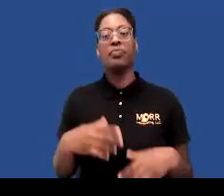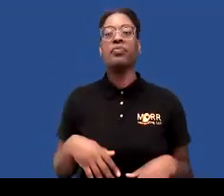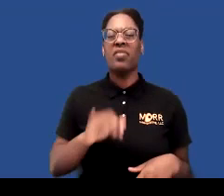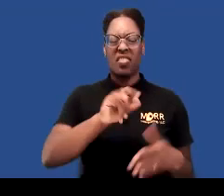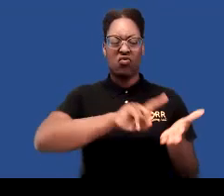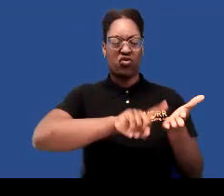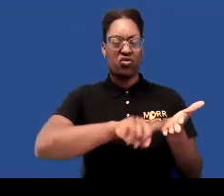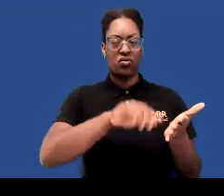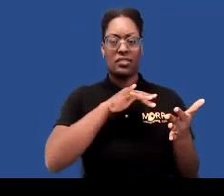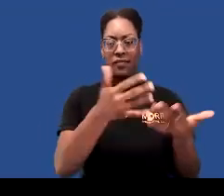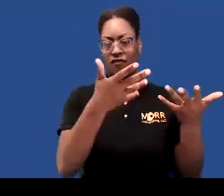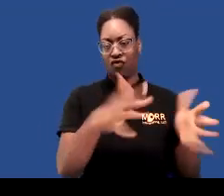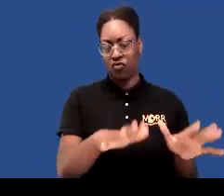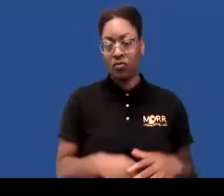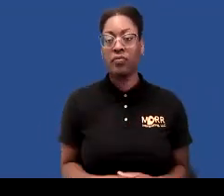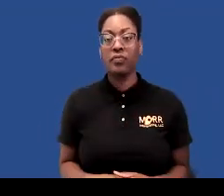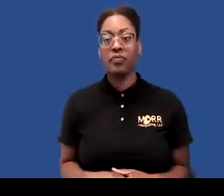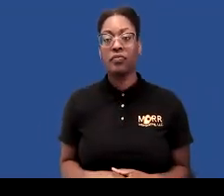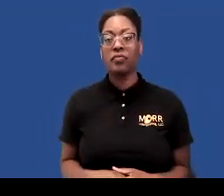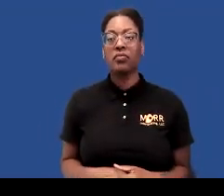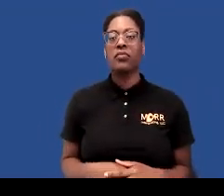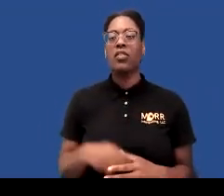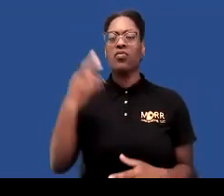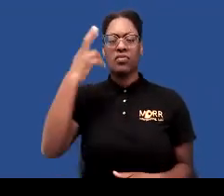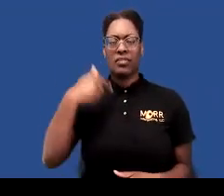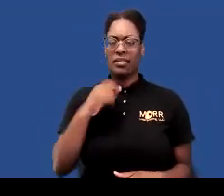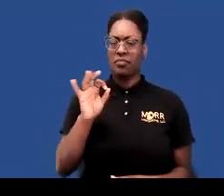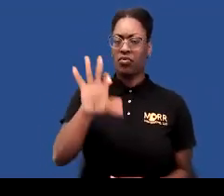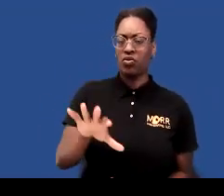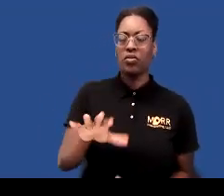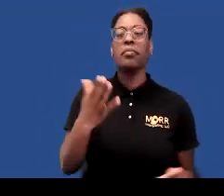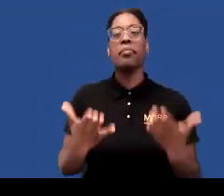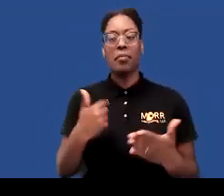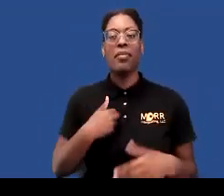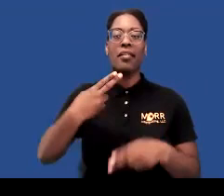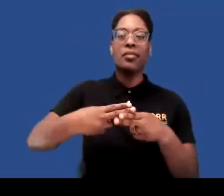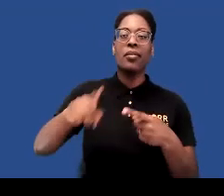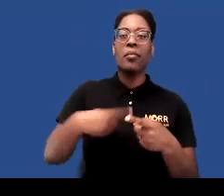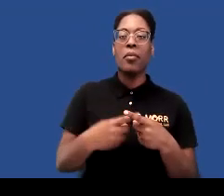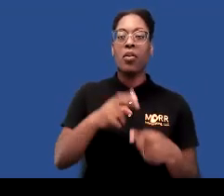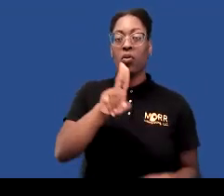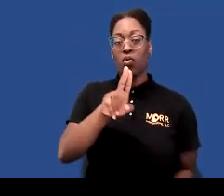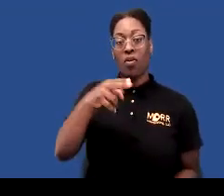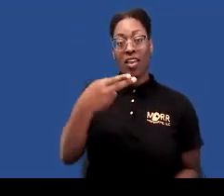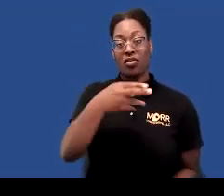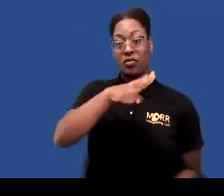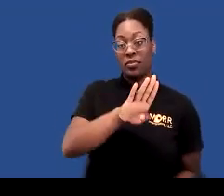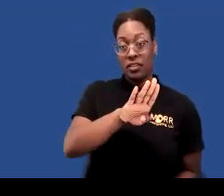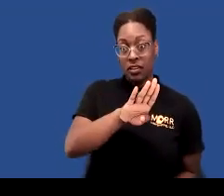I only provide this note to clarify that at certain points I may go back and forth between talking about UHV [University of Houston-Victoria] and talking about my current institution, Harrisburg Area Community College.